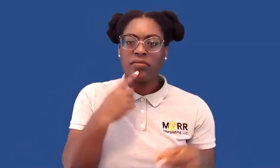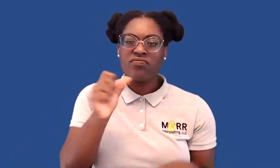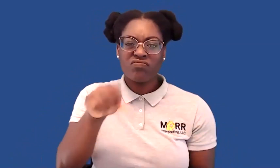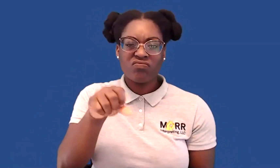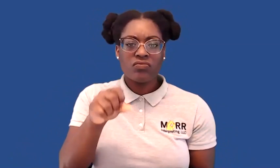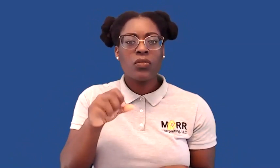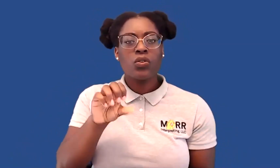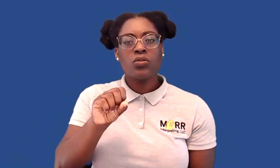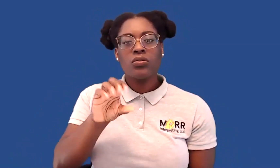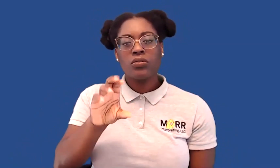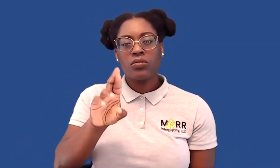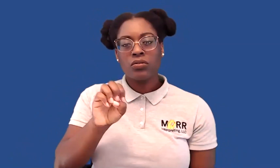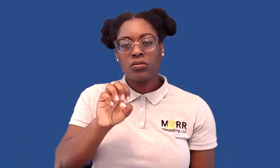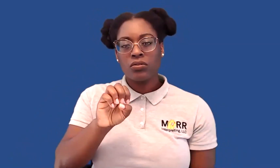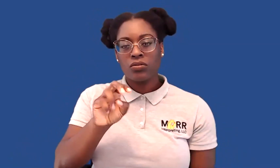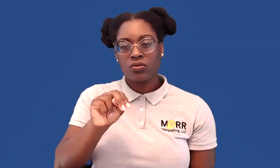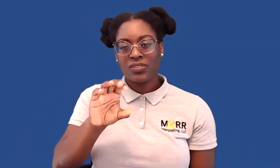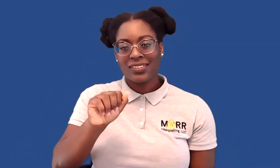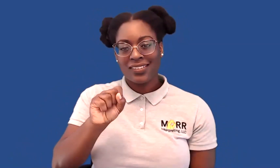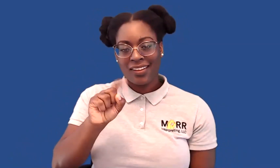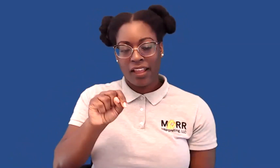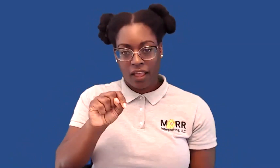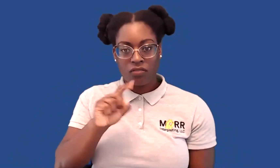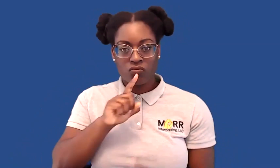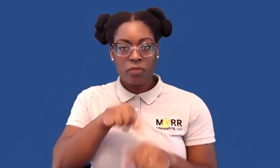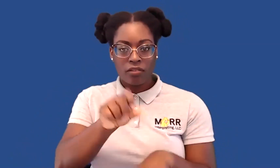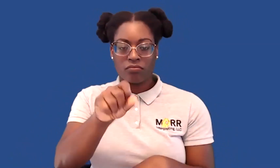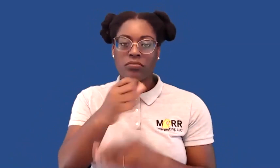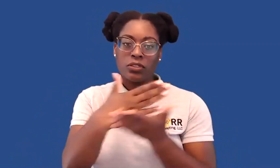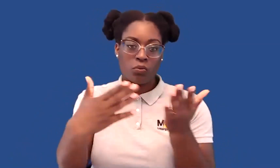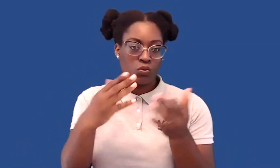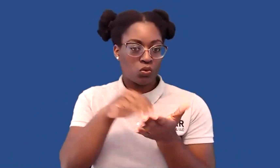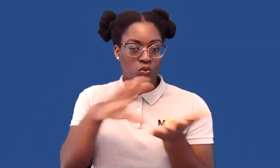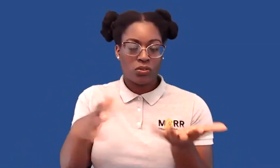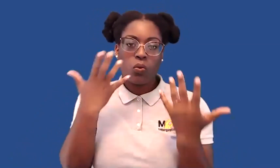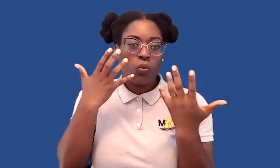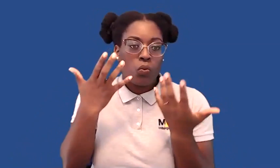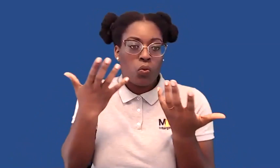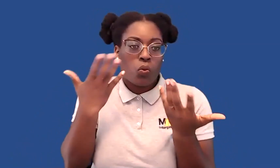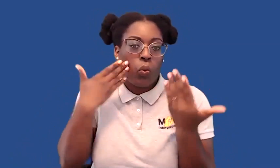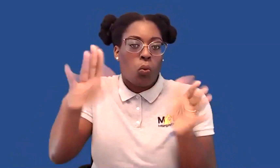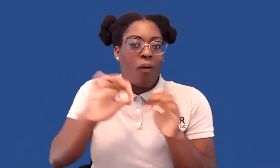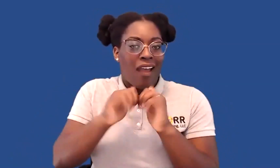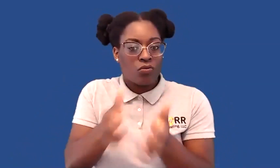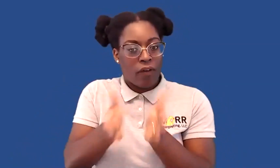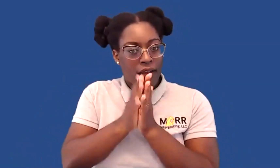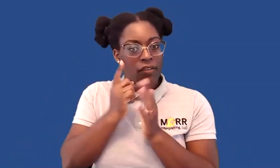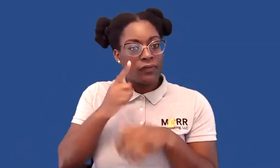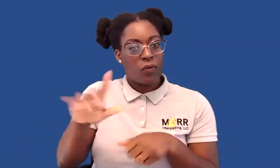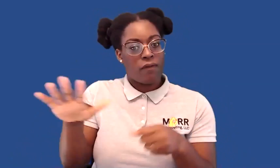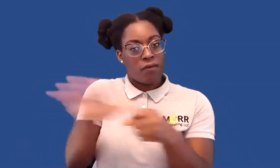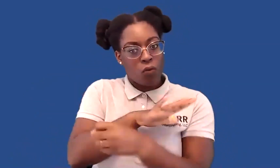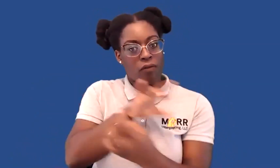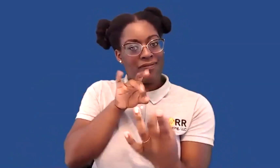"but many students don't know how to ask for feedback and just for fixing. How have folks dealt with that?"